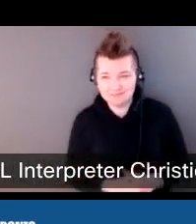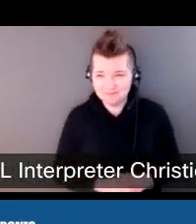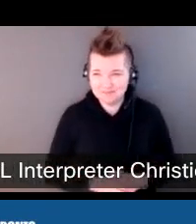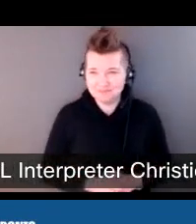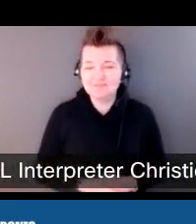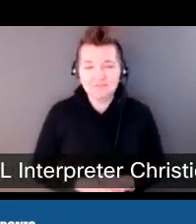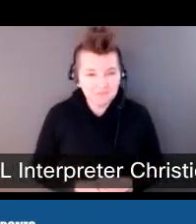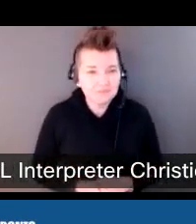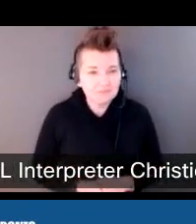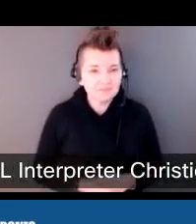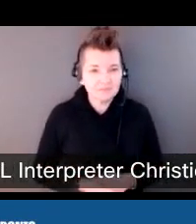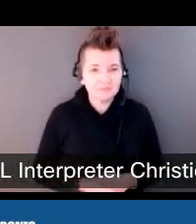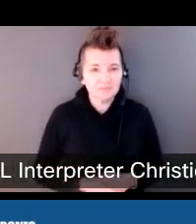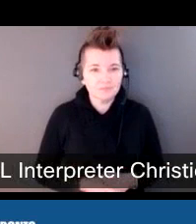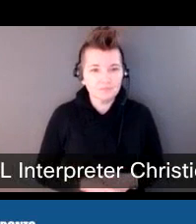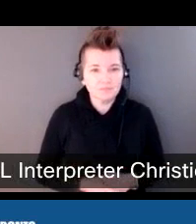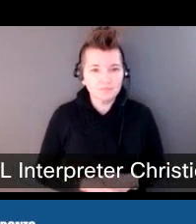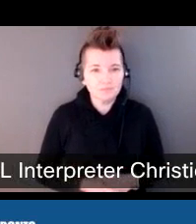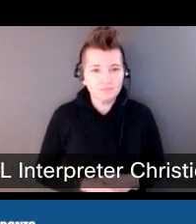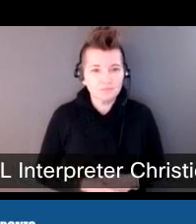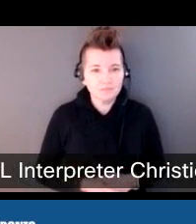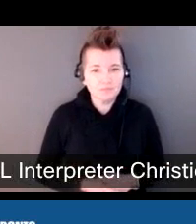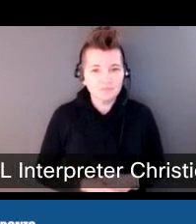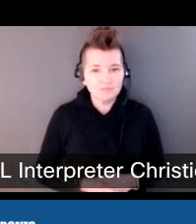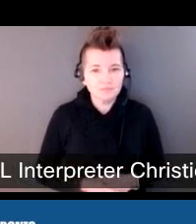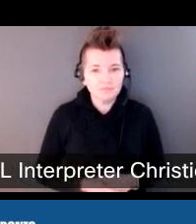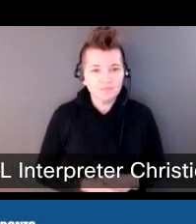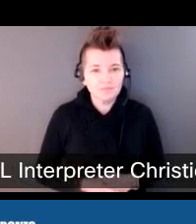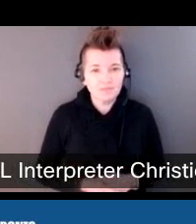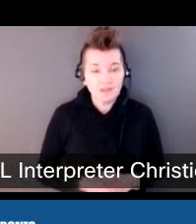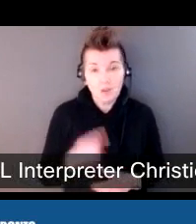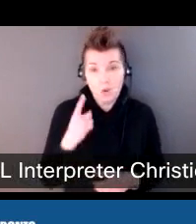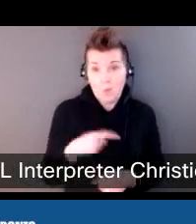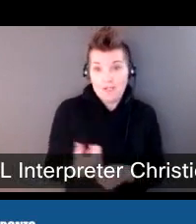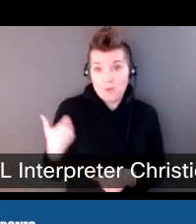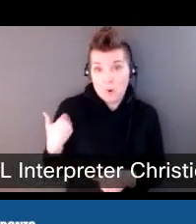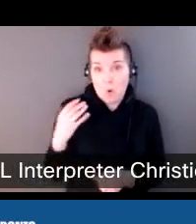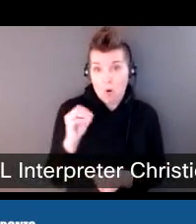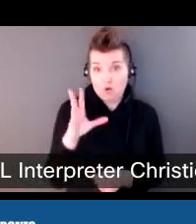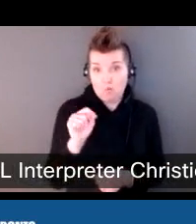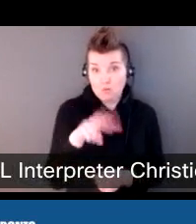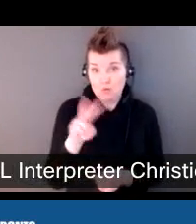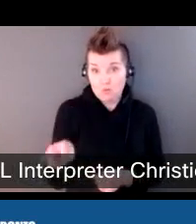Right here you'll see that just over a year ago from about October 2022 until January 2023